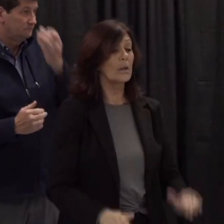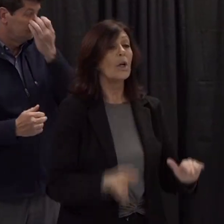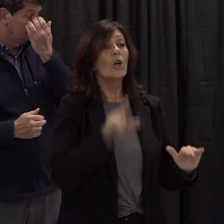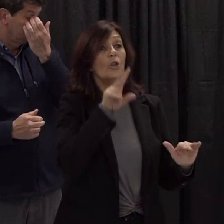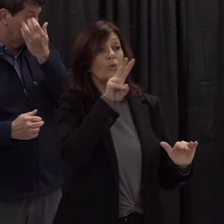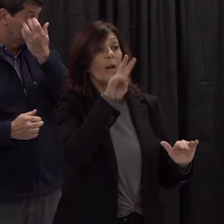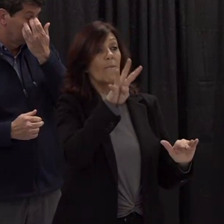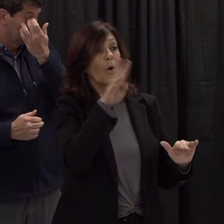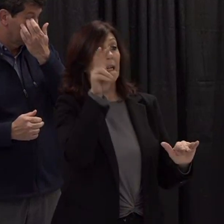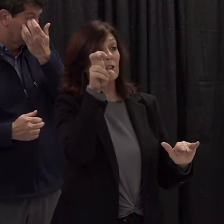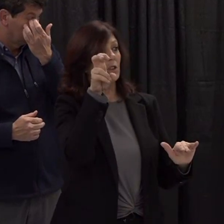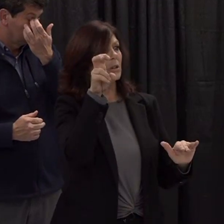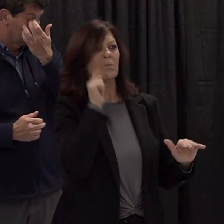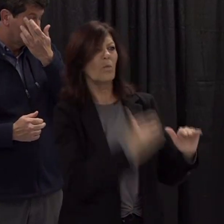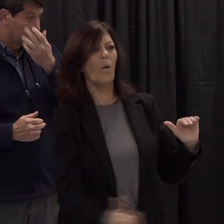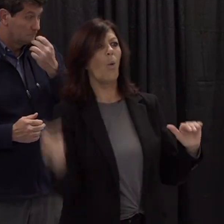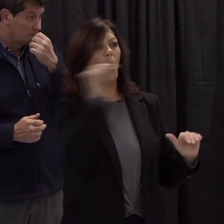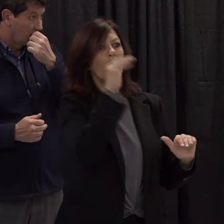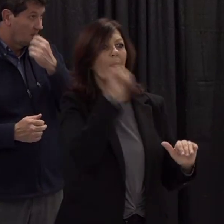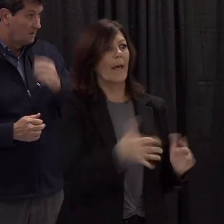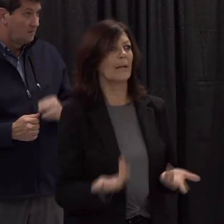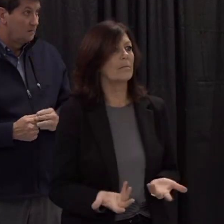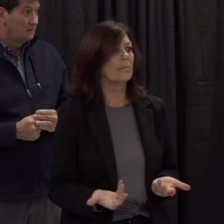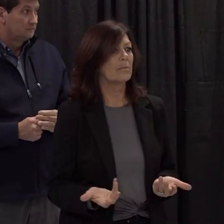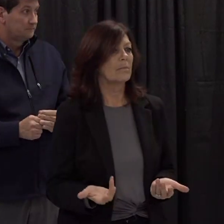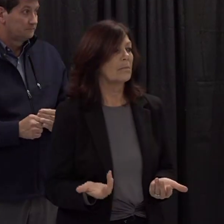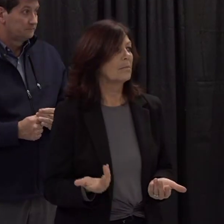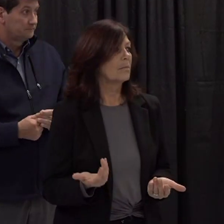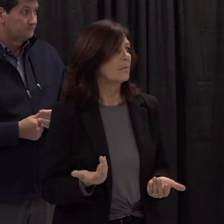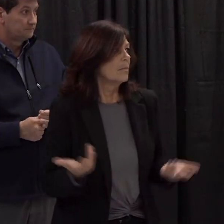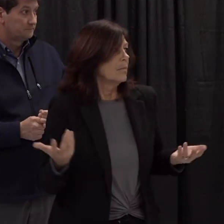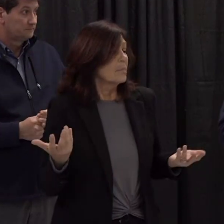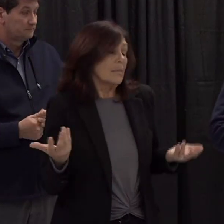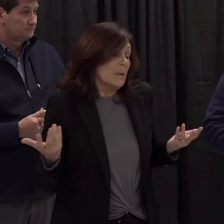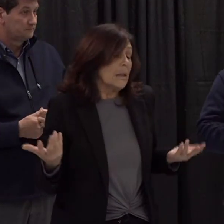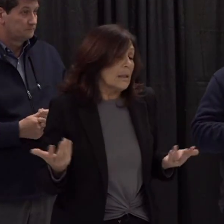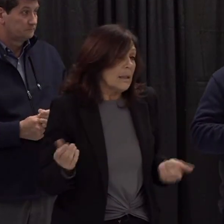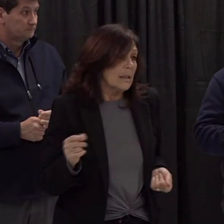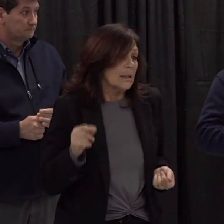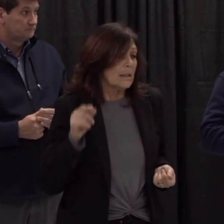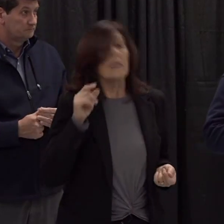We've far surpassed that. So it it is, it's it's one vehicle,